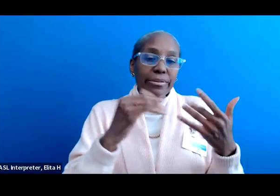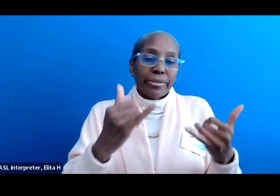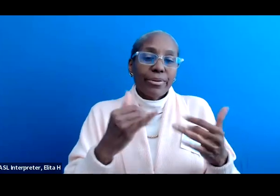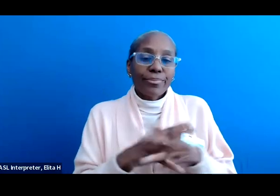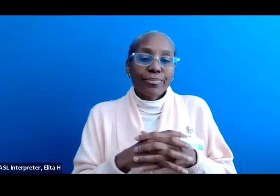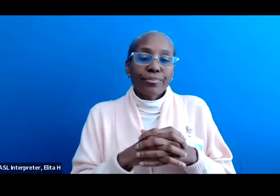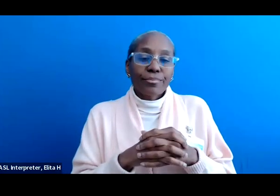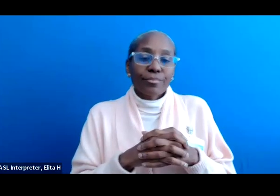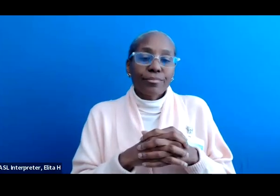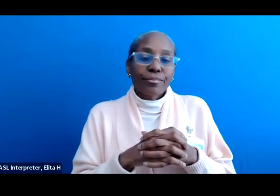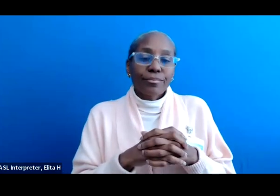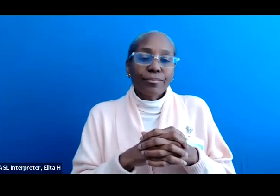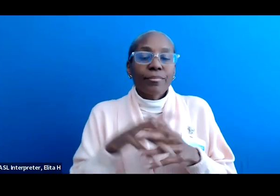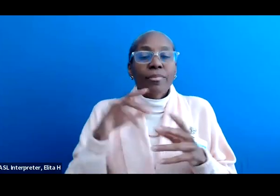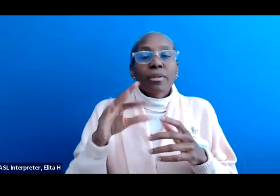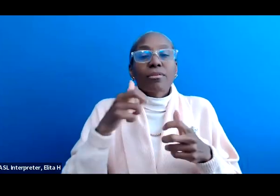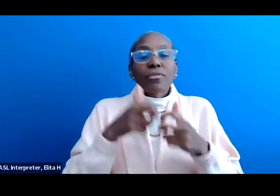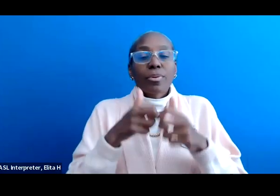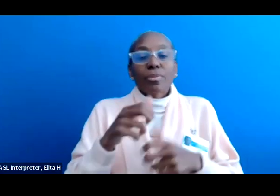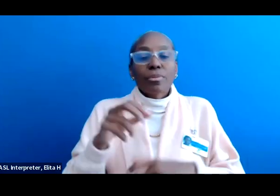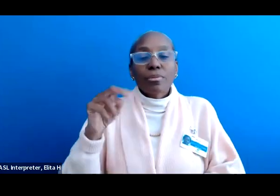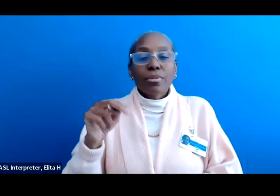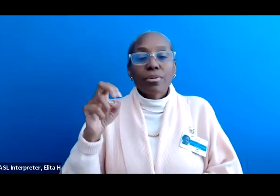Also, if you have a problem with neuropathic pain, they can